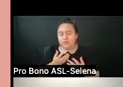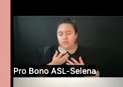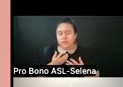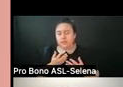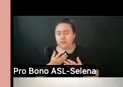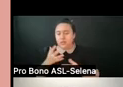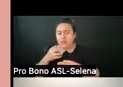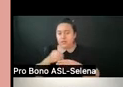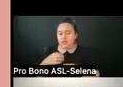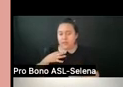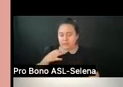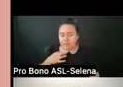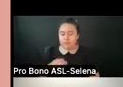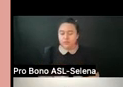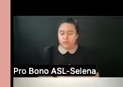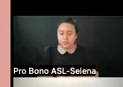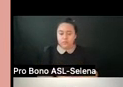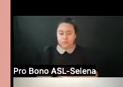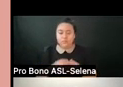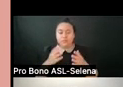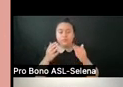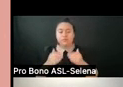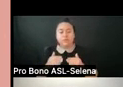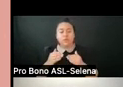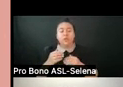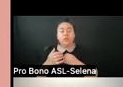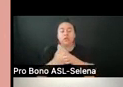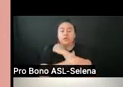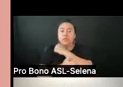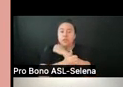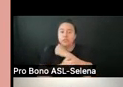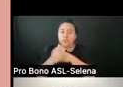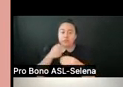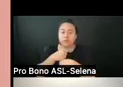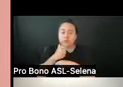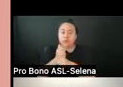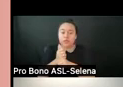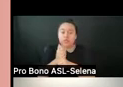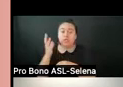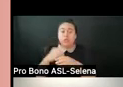And then for country of production, please include all the countries where your film is being